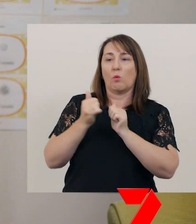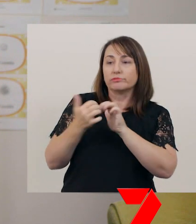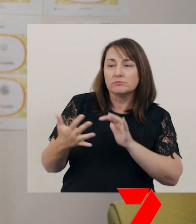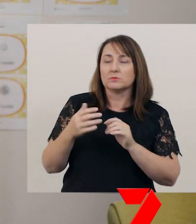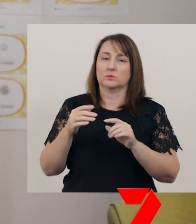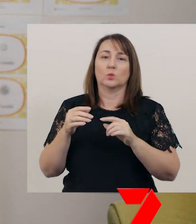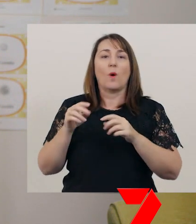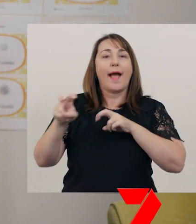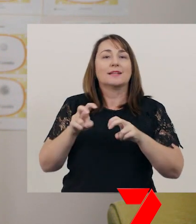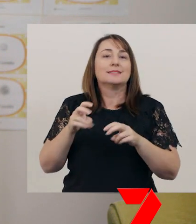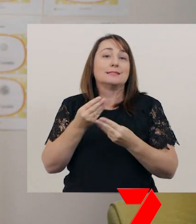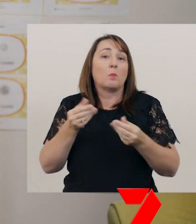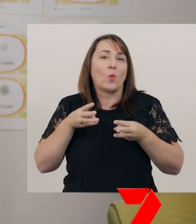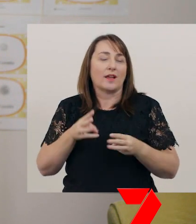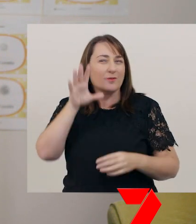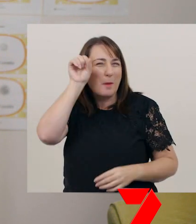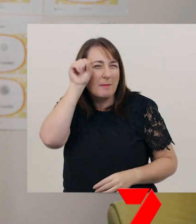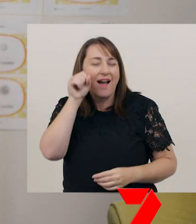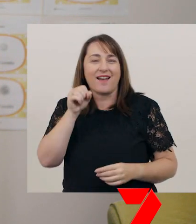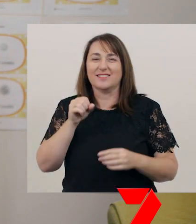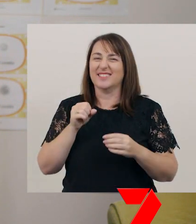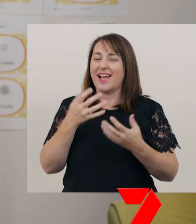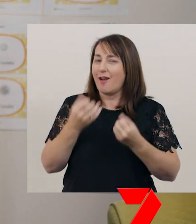Remember, this should be fun. Think about people's feelings,